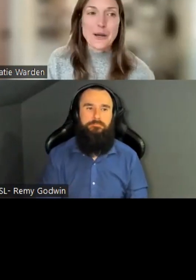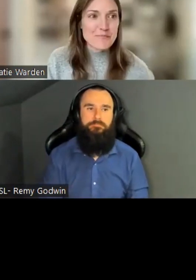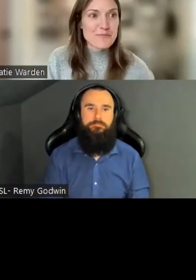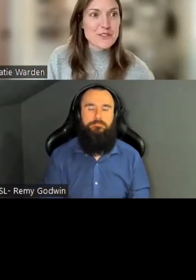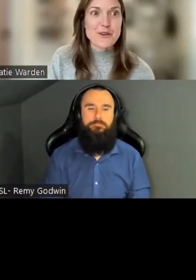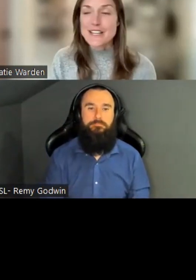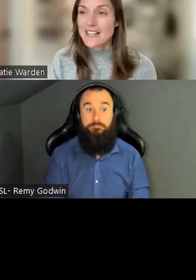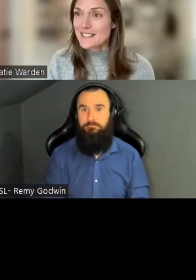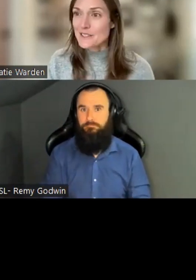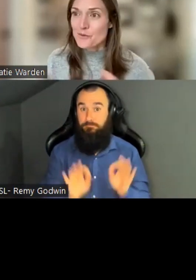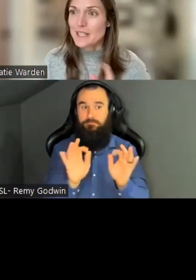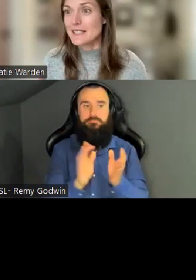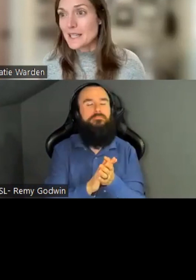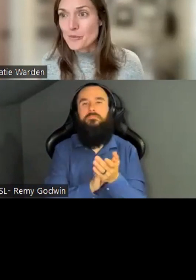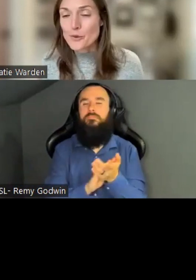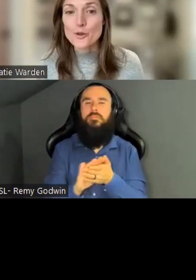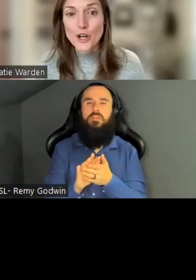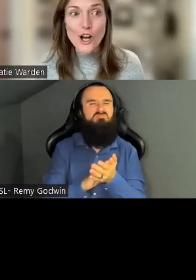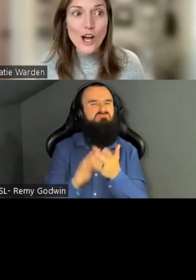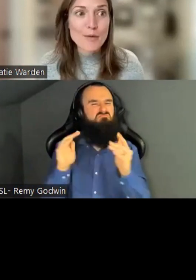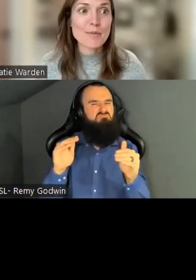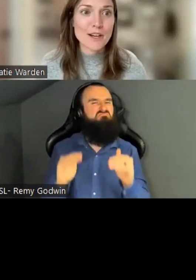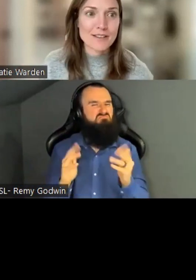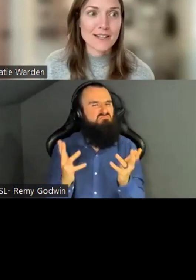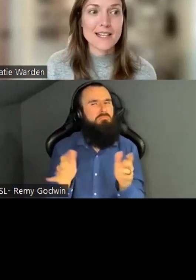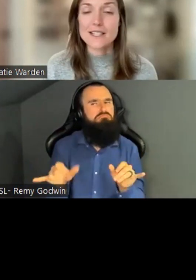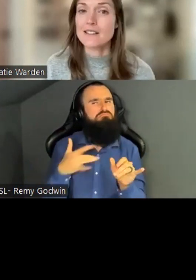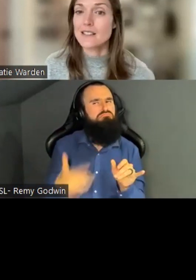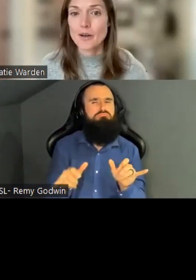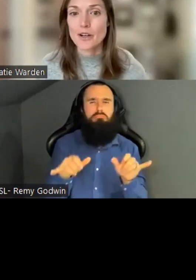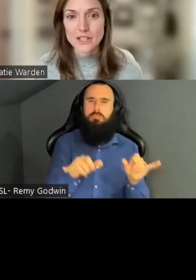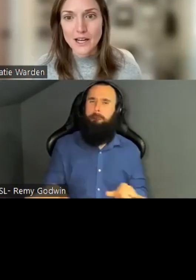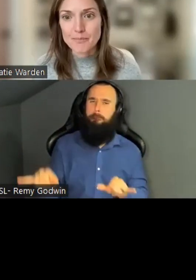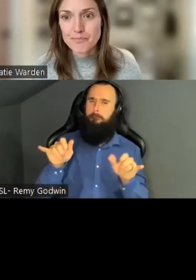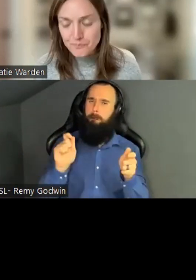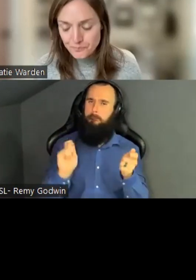Okay? So our next example or common modification is about time.